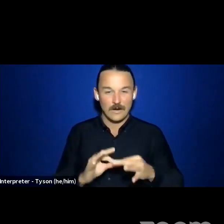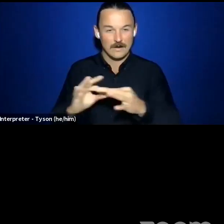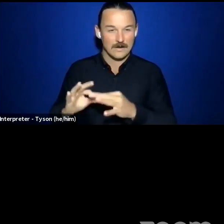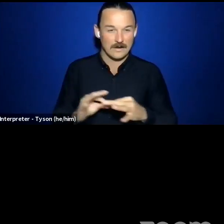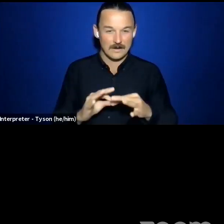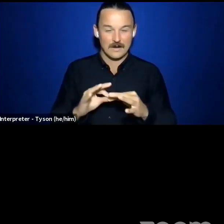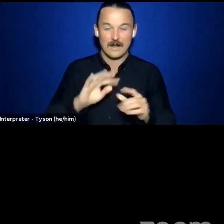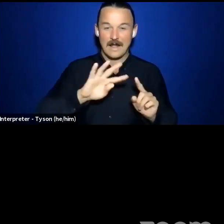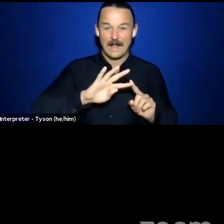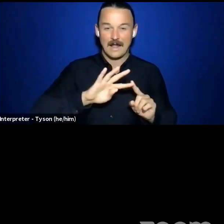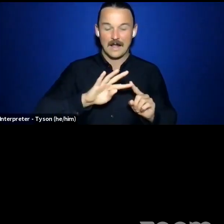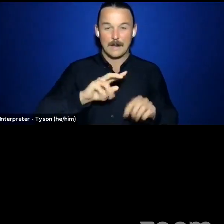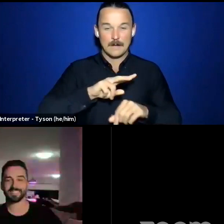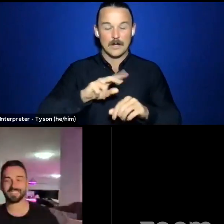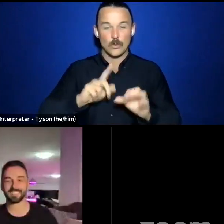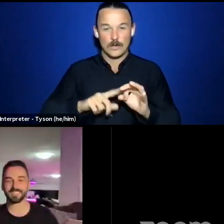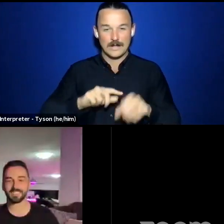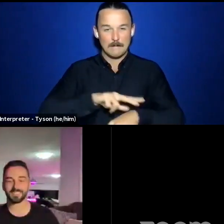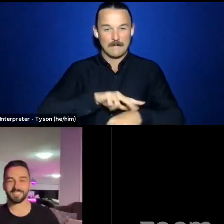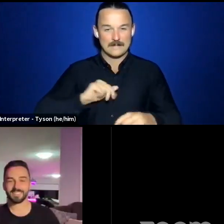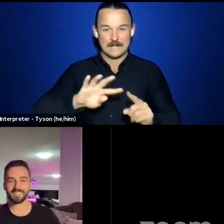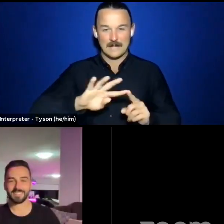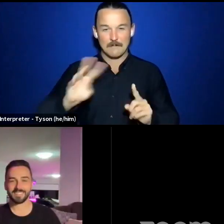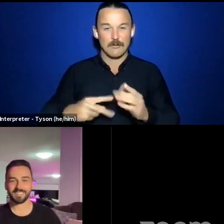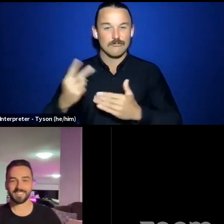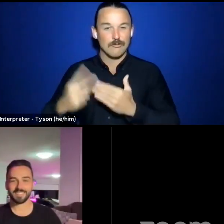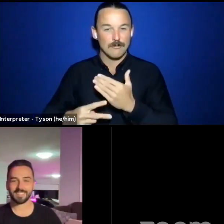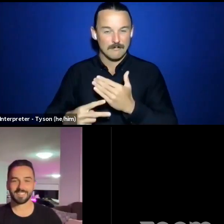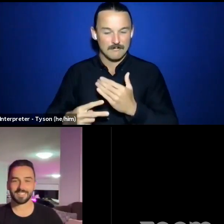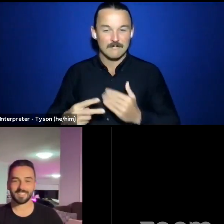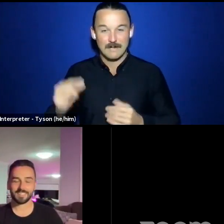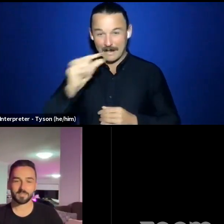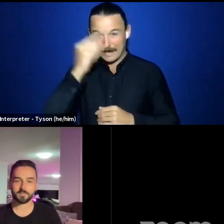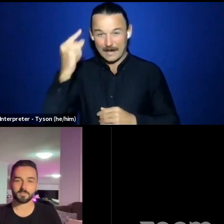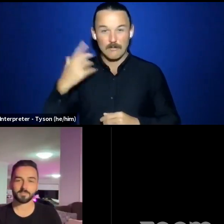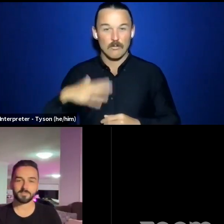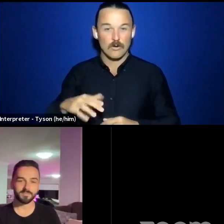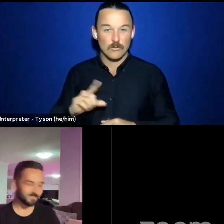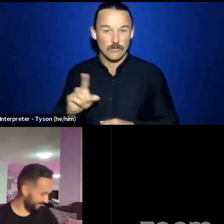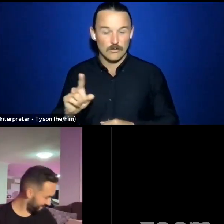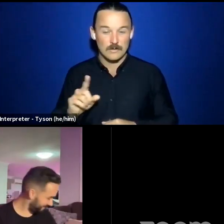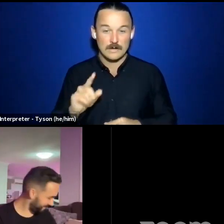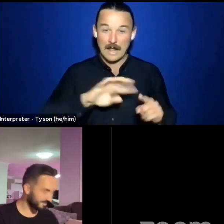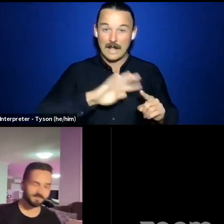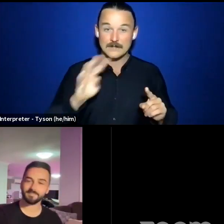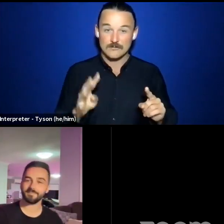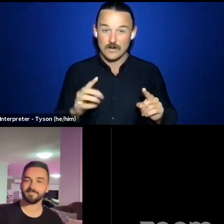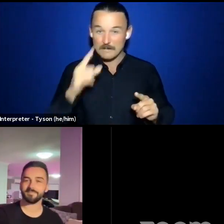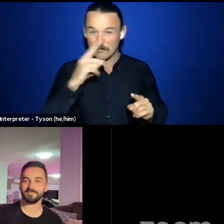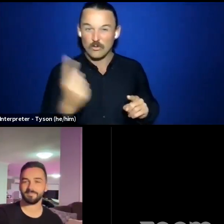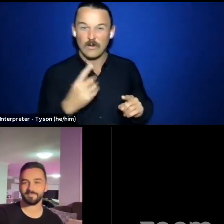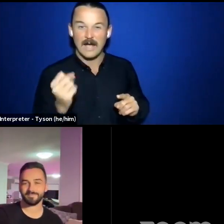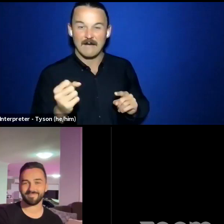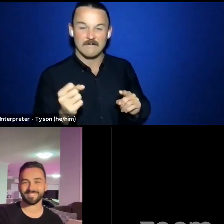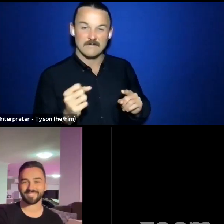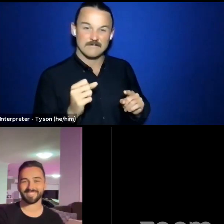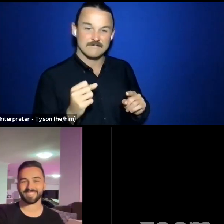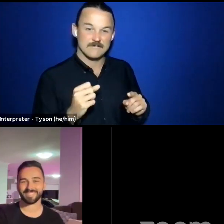police service. LGBT liaison officer LGBT liaison officer program here LGBT liaison officer program, he strives to break down Barriers to reporting. g for LGBT I victims